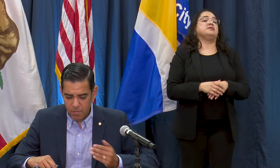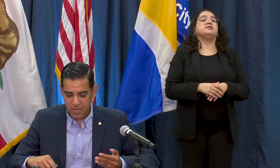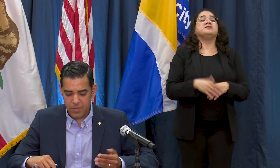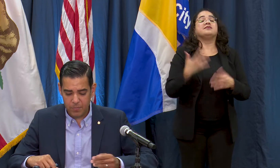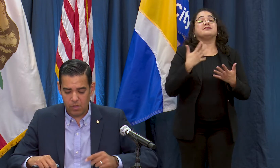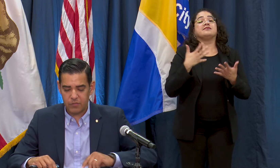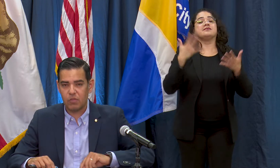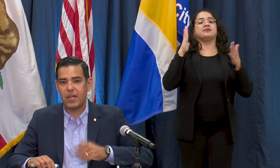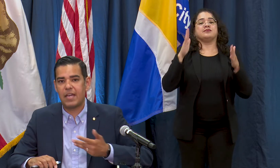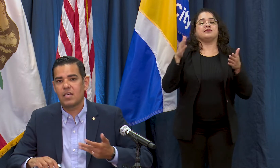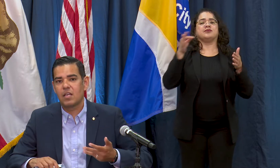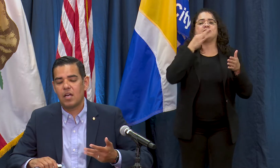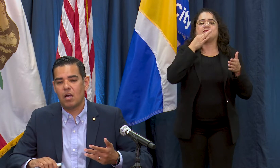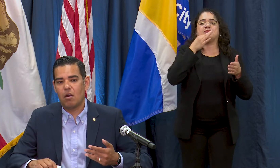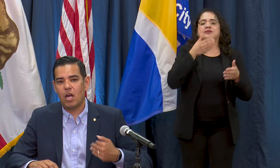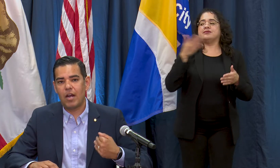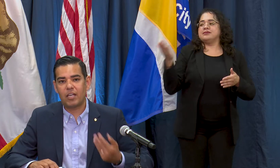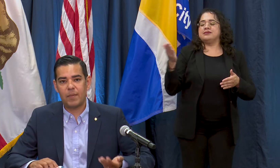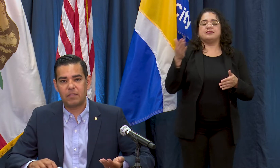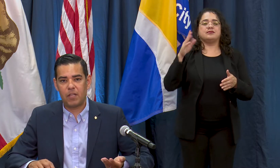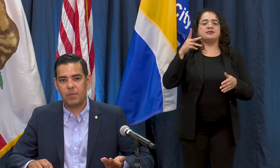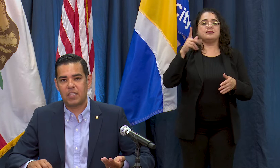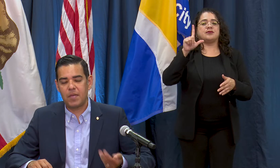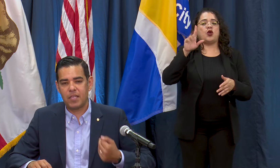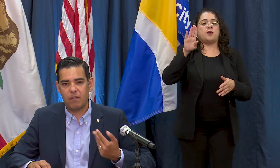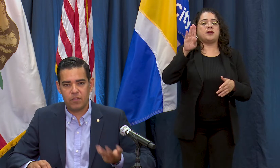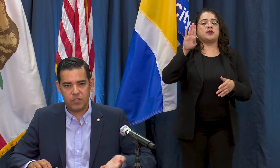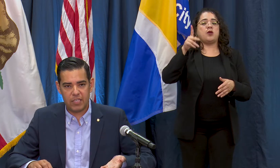remind people also that our our Economic Development Committee of the City